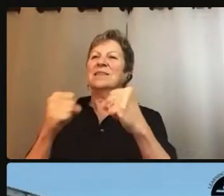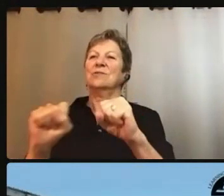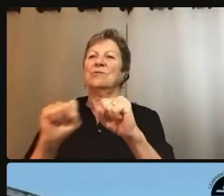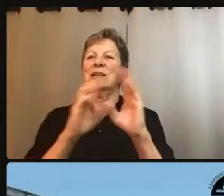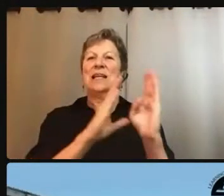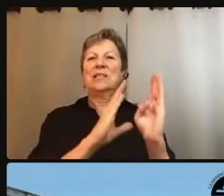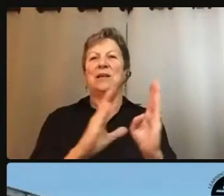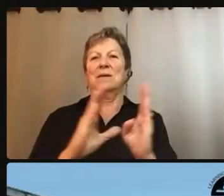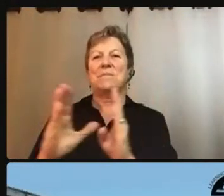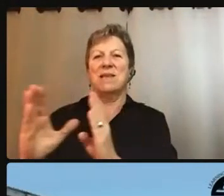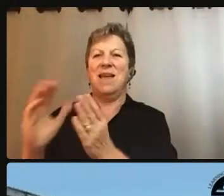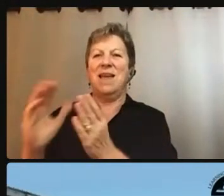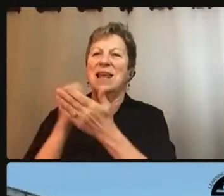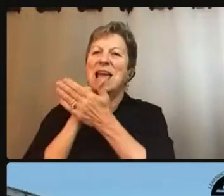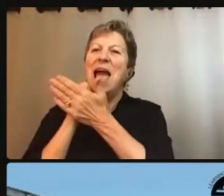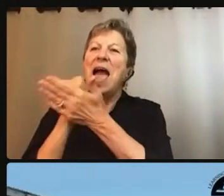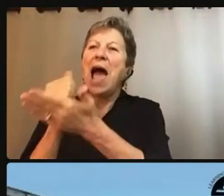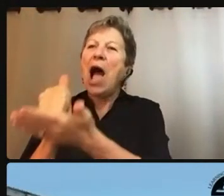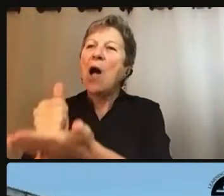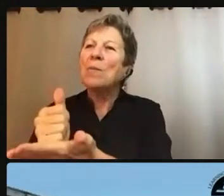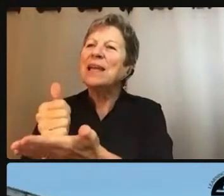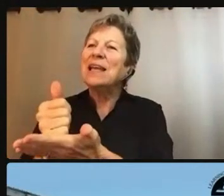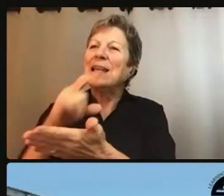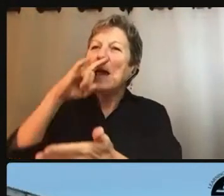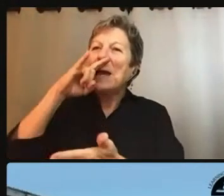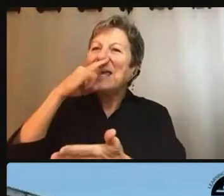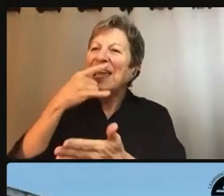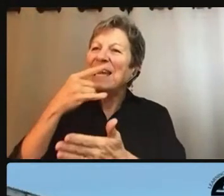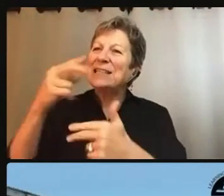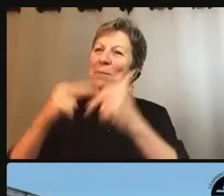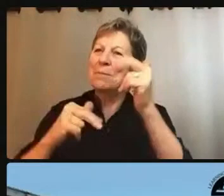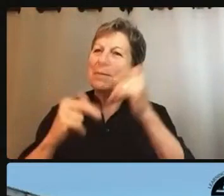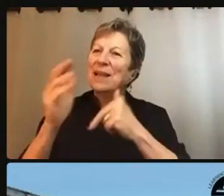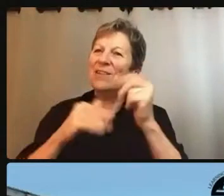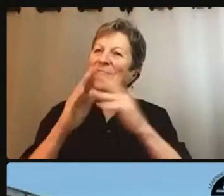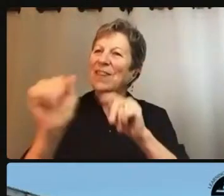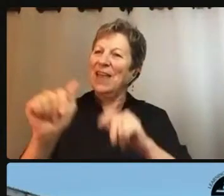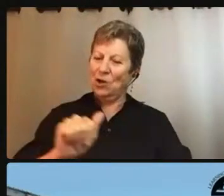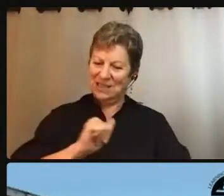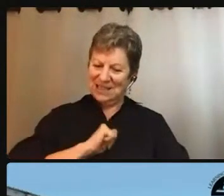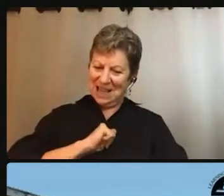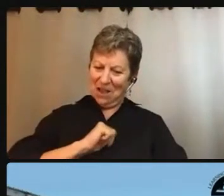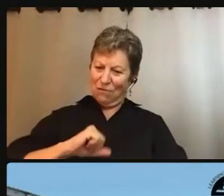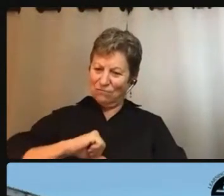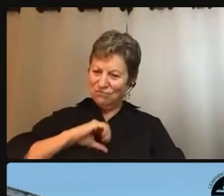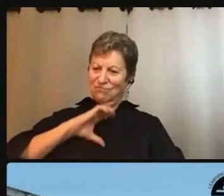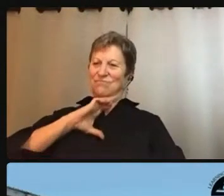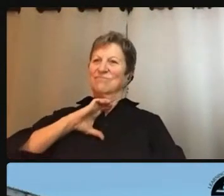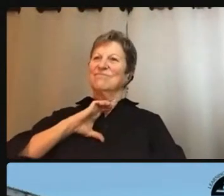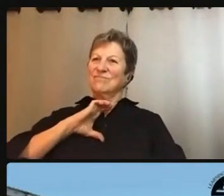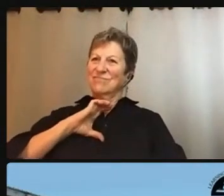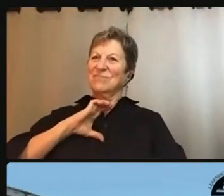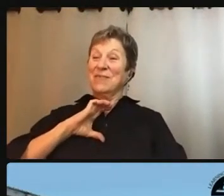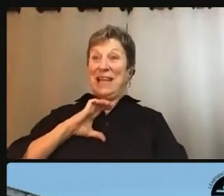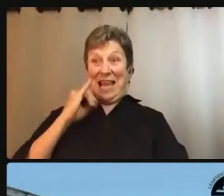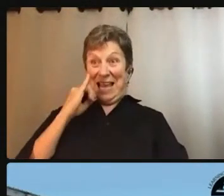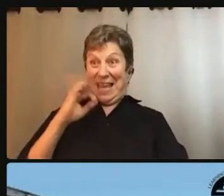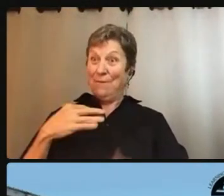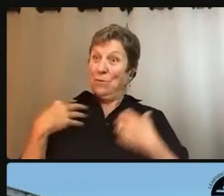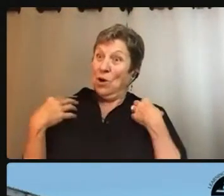CHILDREN IT'S A BOTTOM IF THE STRATEGIC PLAN WOULD